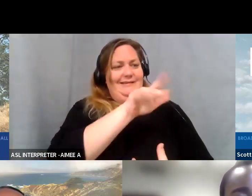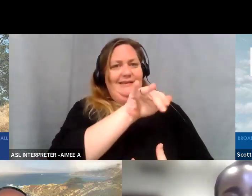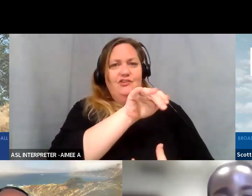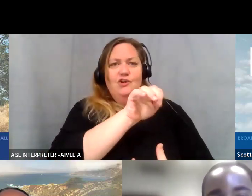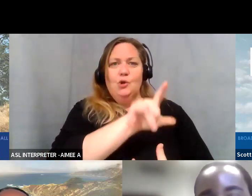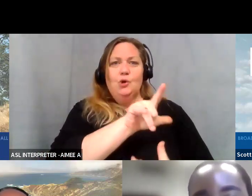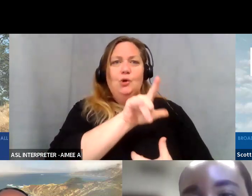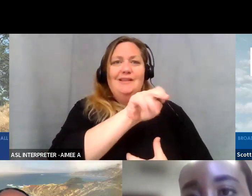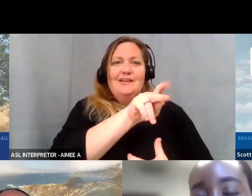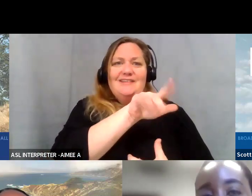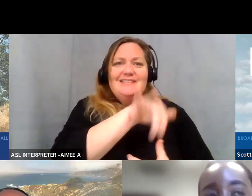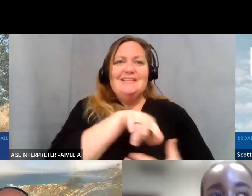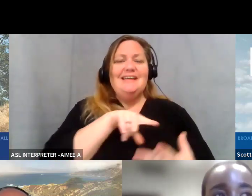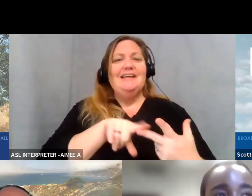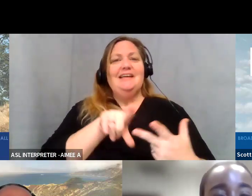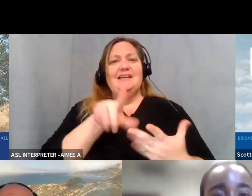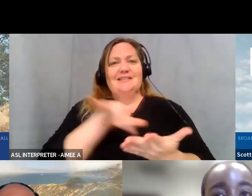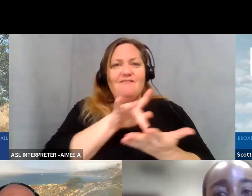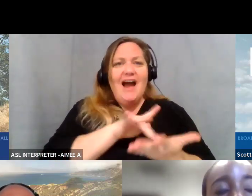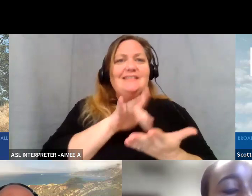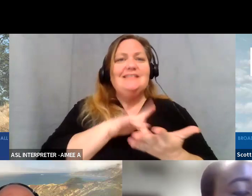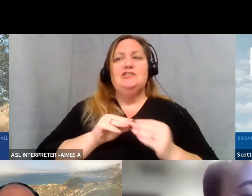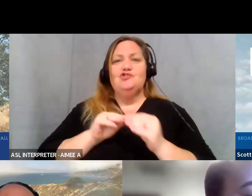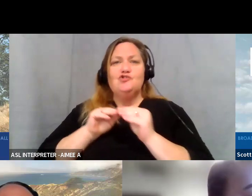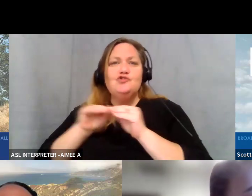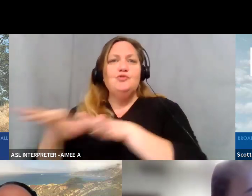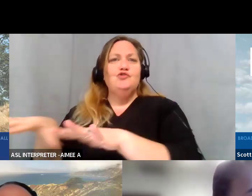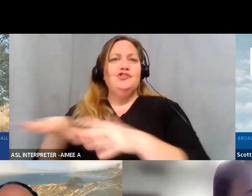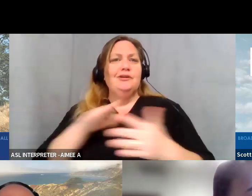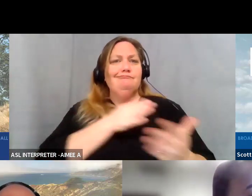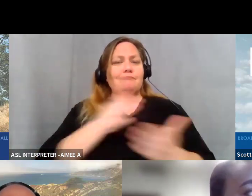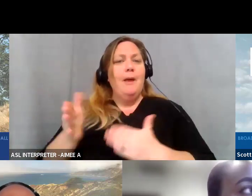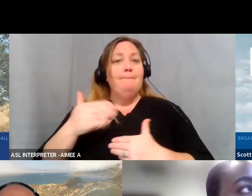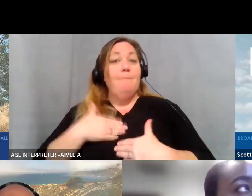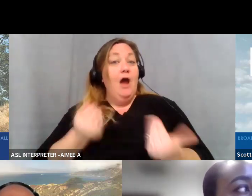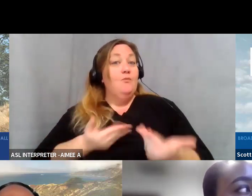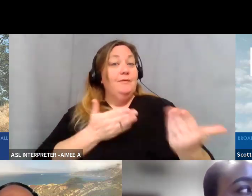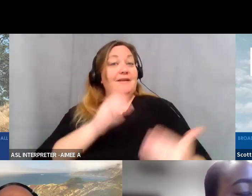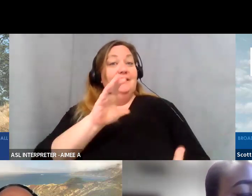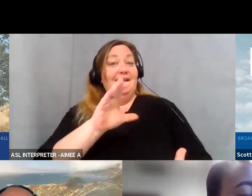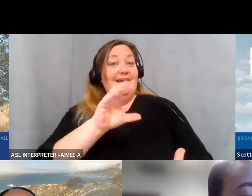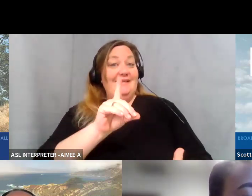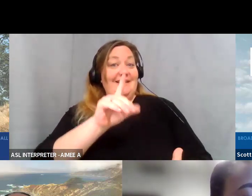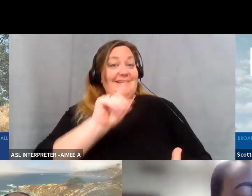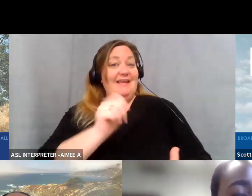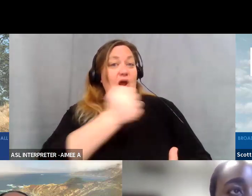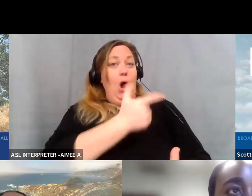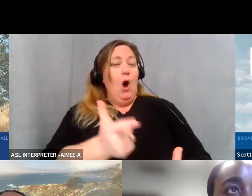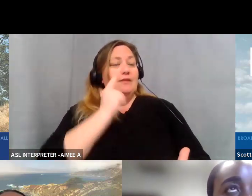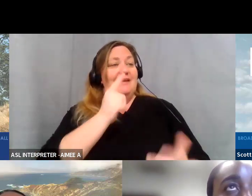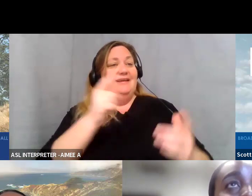devices, distribution. My recommendation to CDT is that all of these digital equities be considered